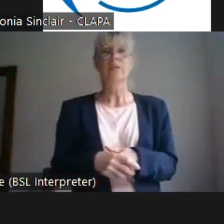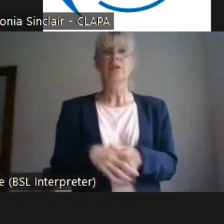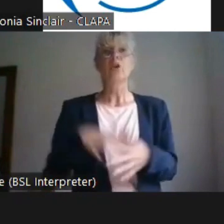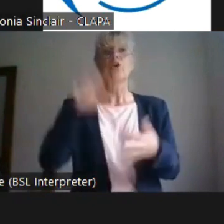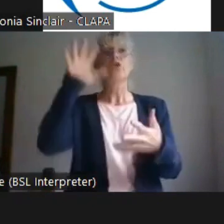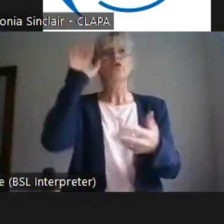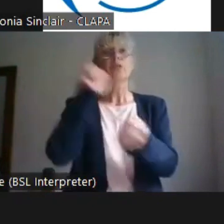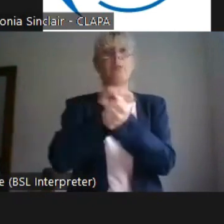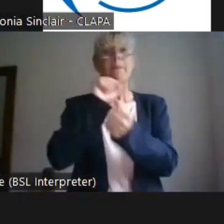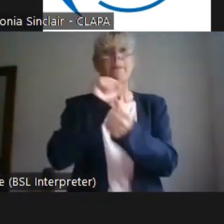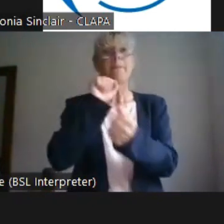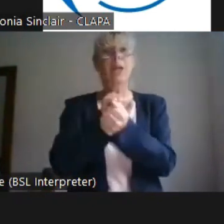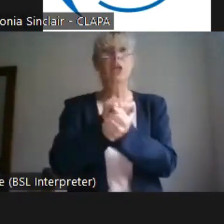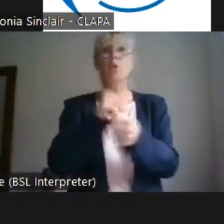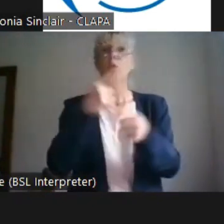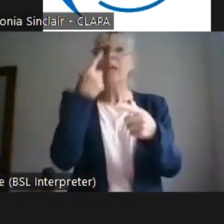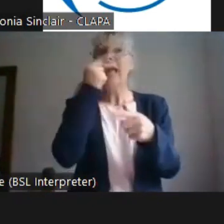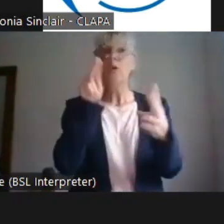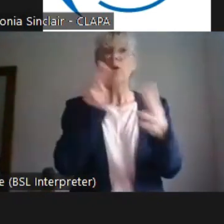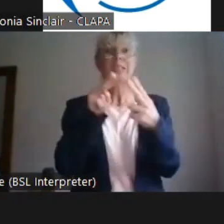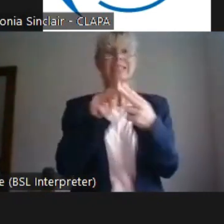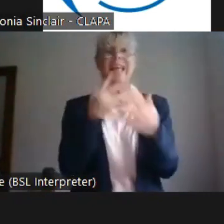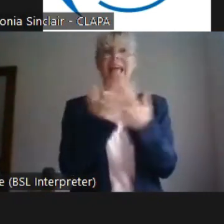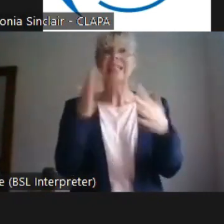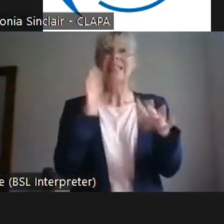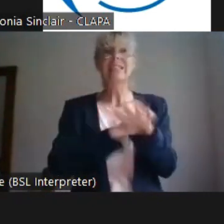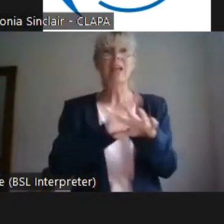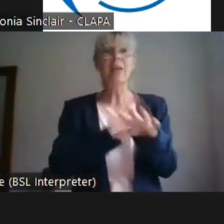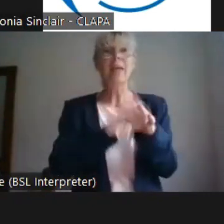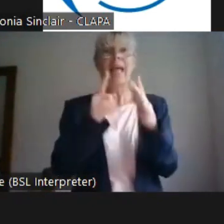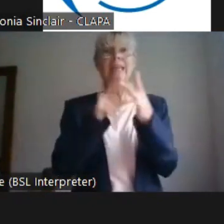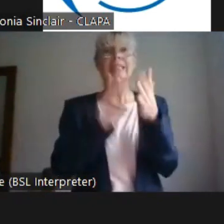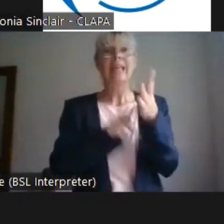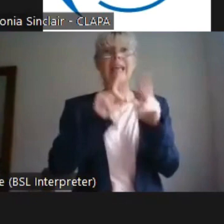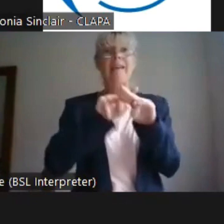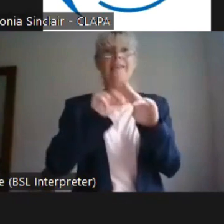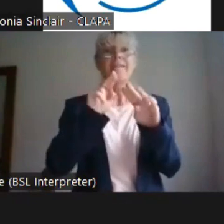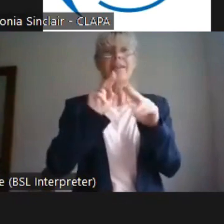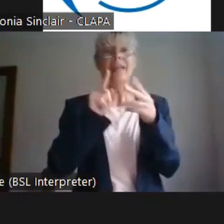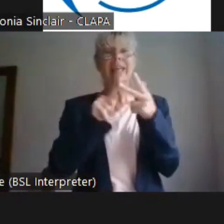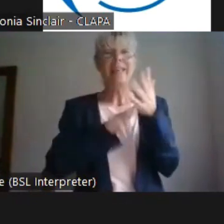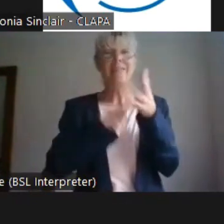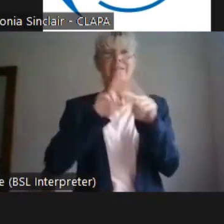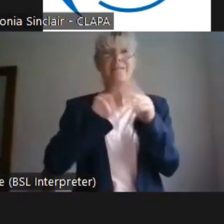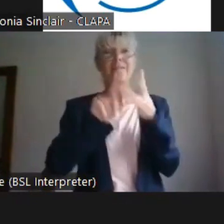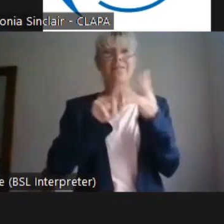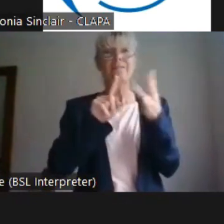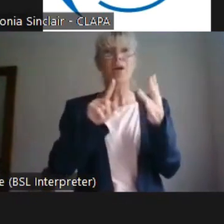touch anytime at info clapa.com where CLAPA staff can help point you in the right direction